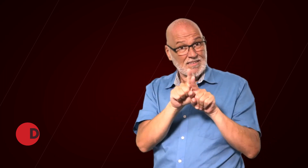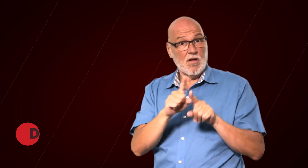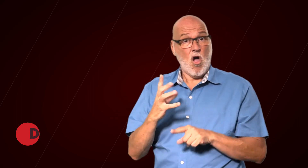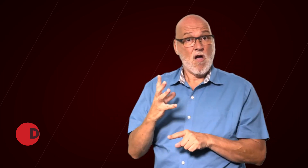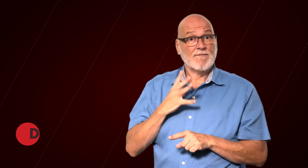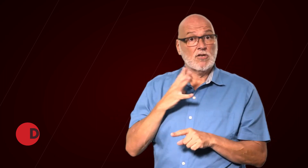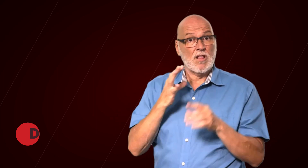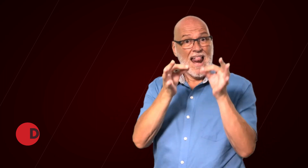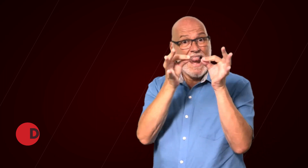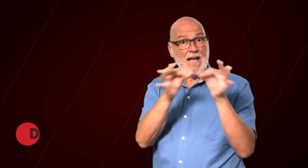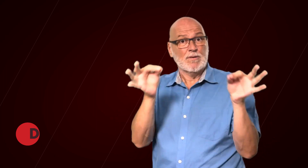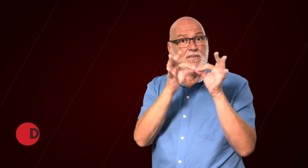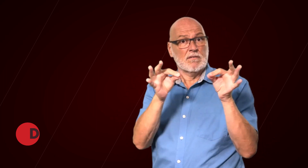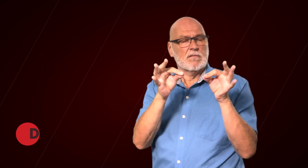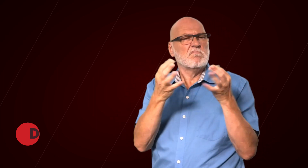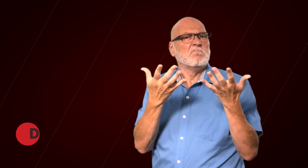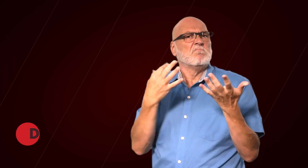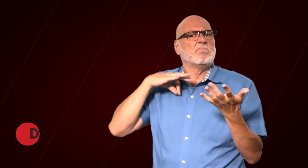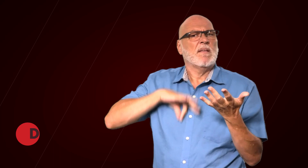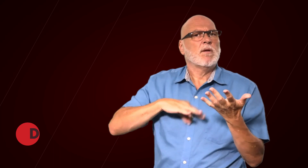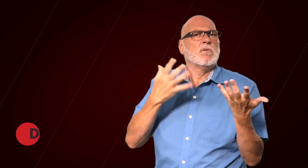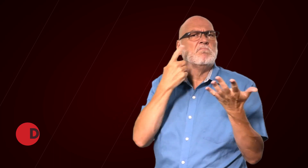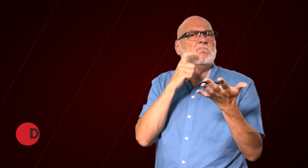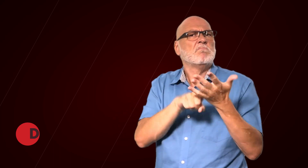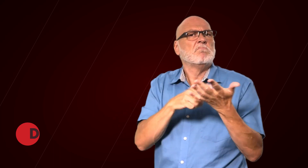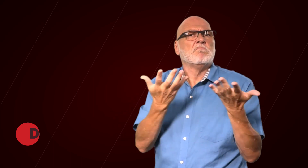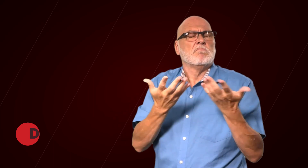as an official language?